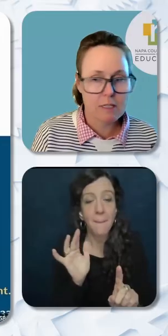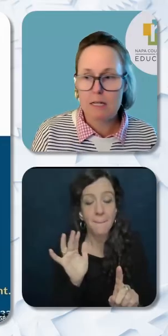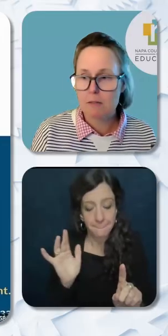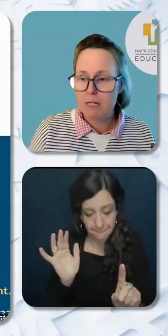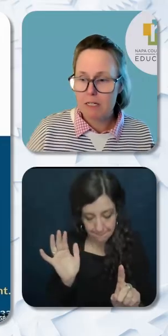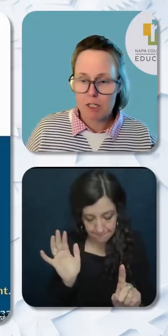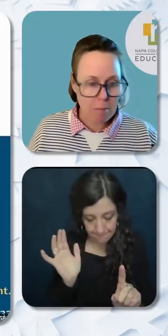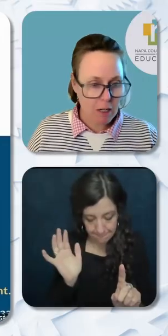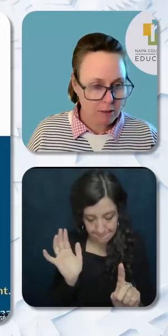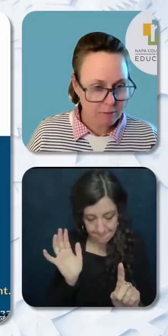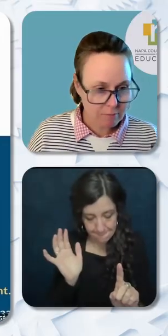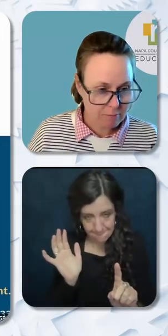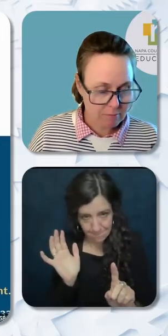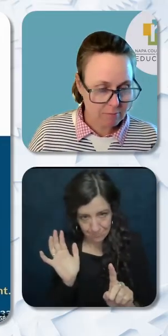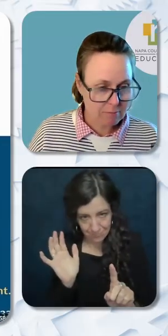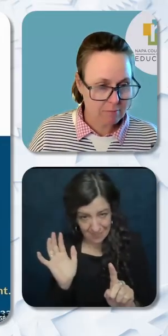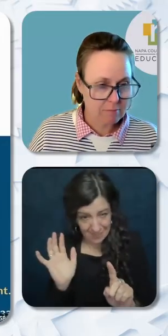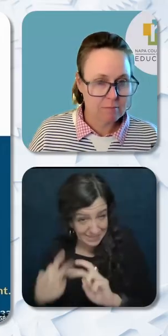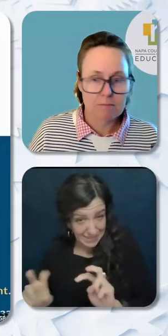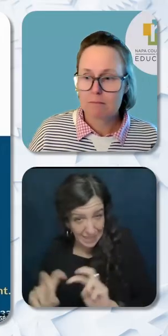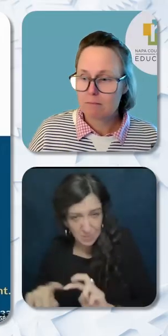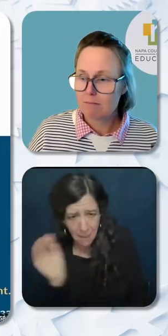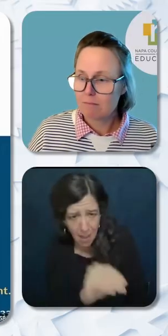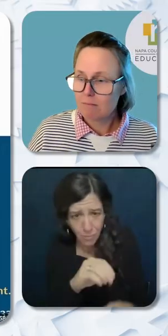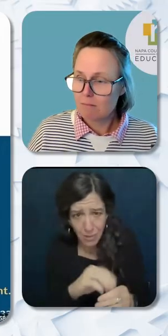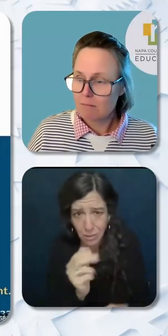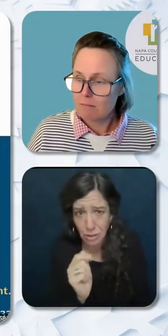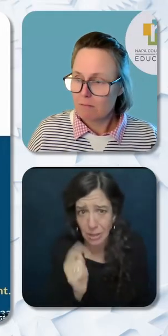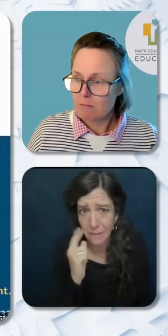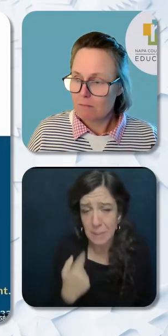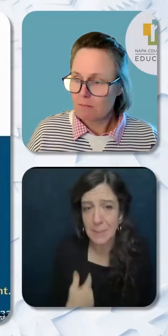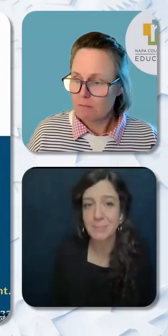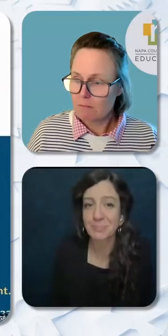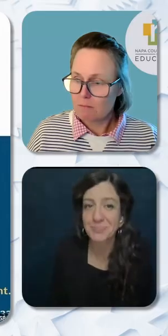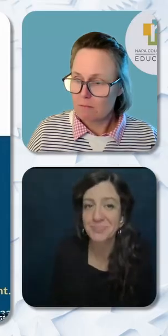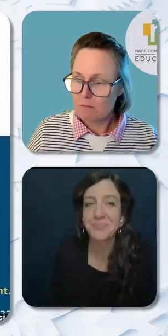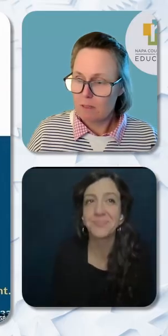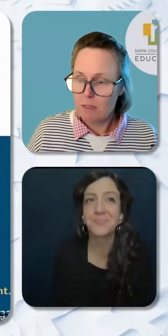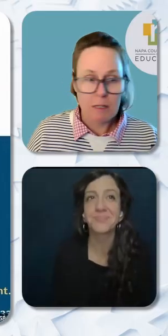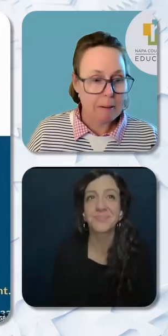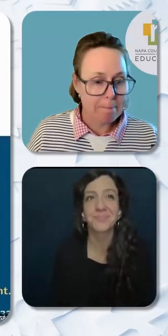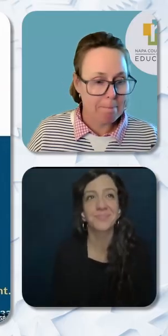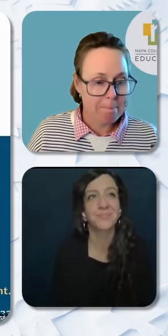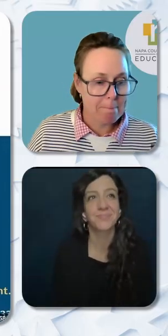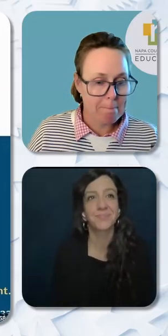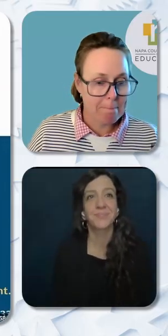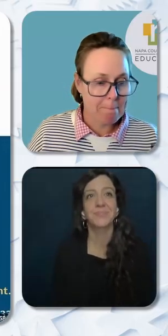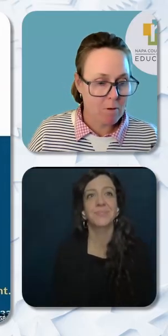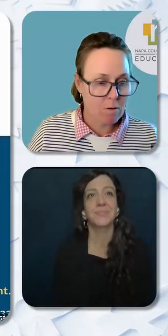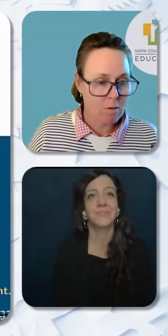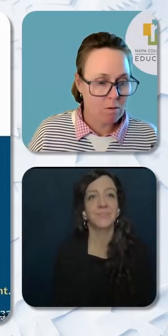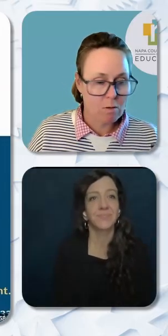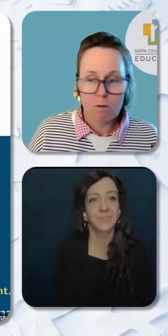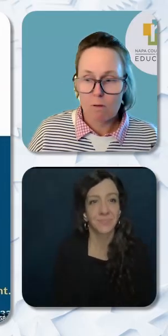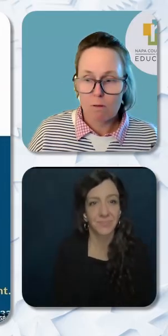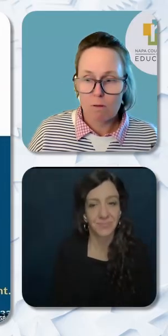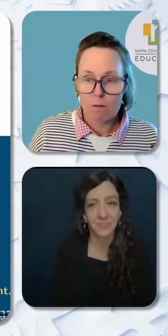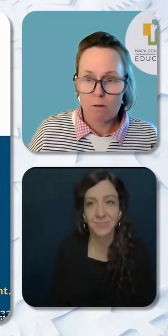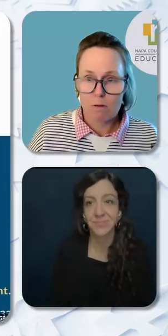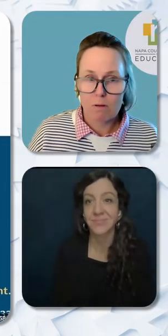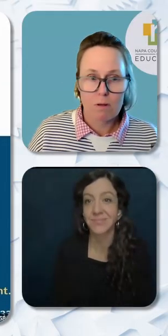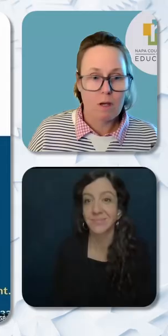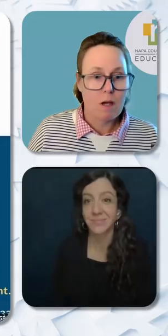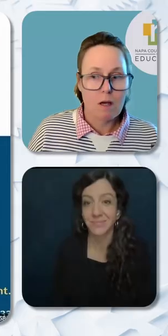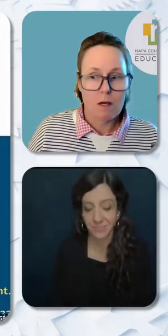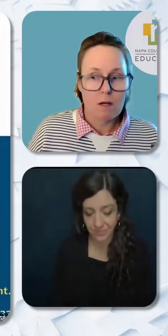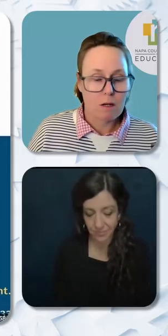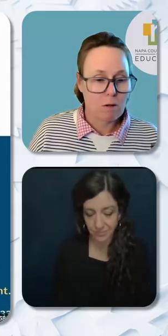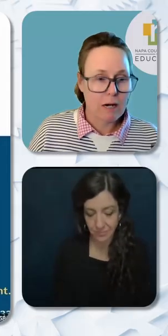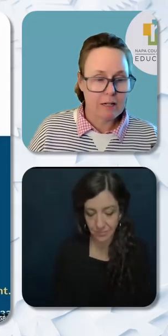The assessment in the chat box.